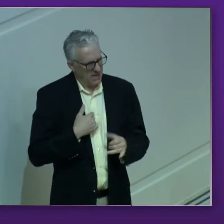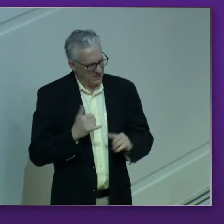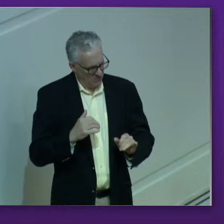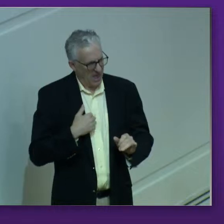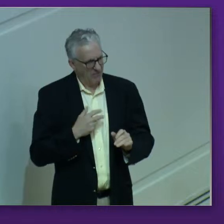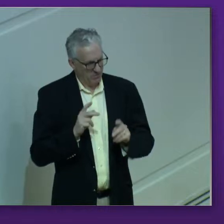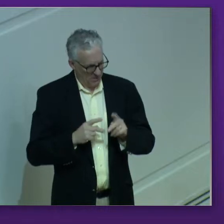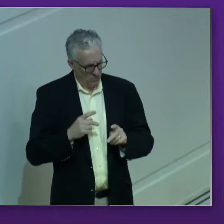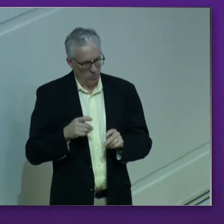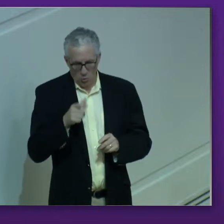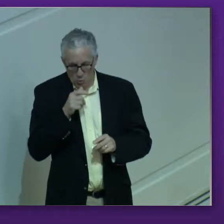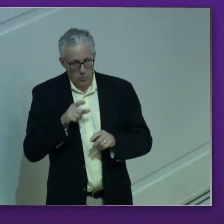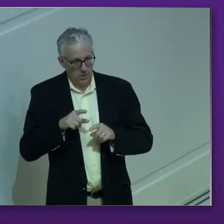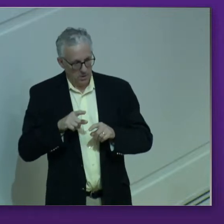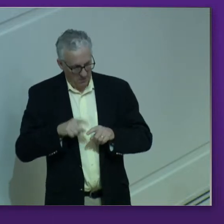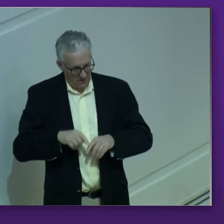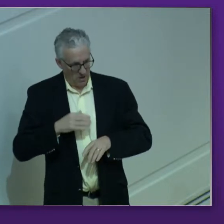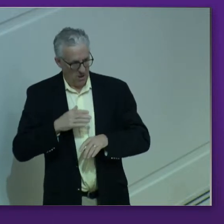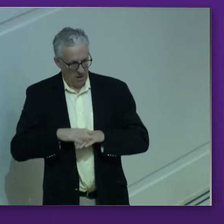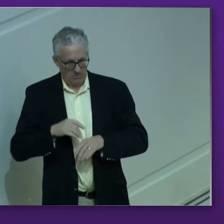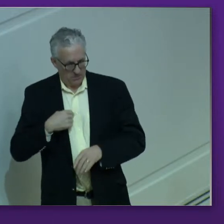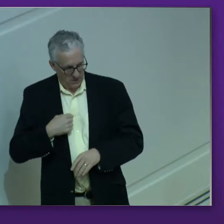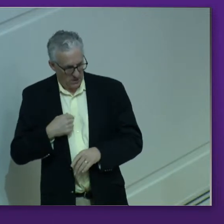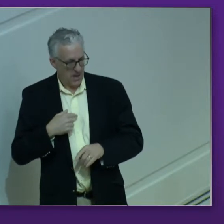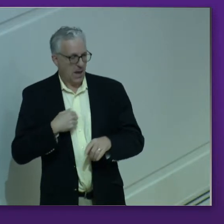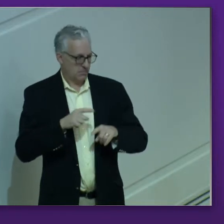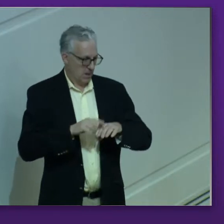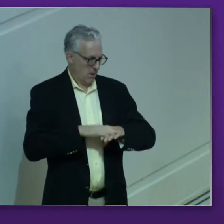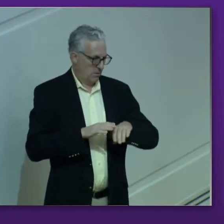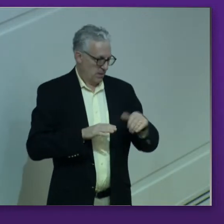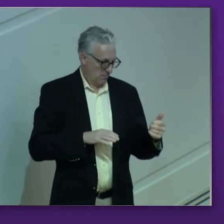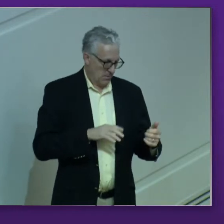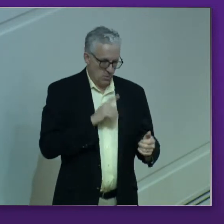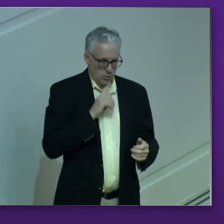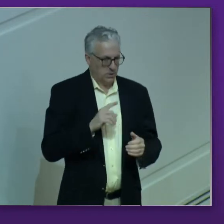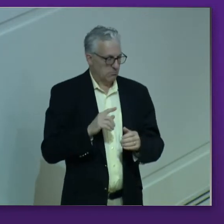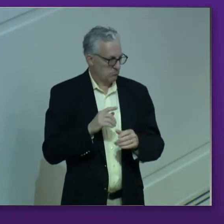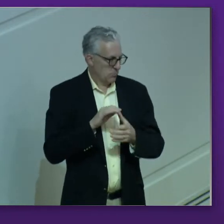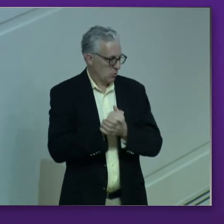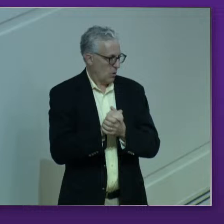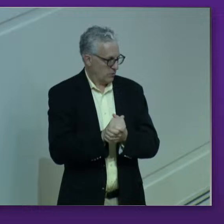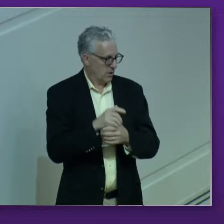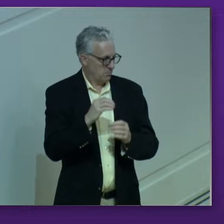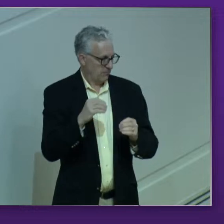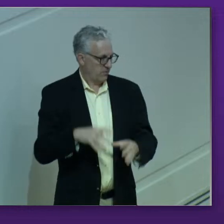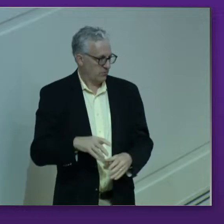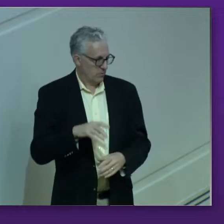ENCOURAGING STUDENTS